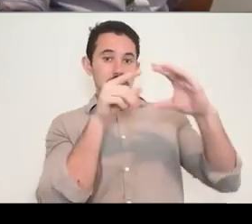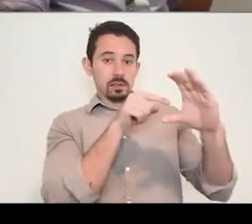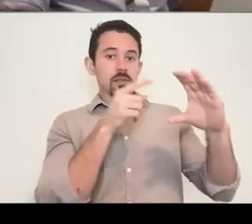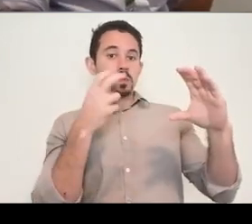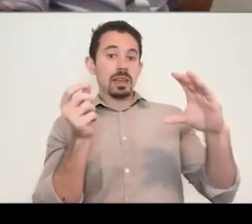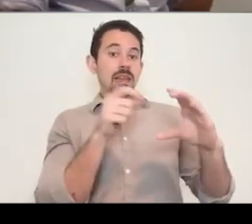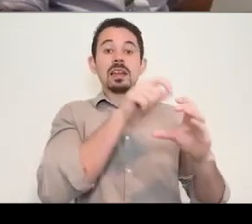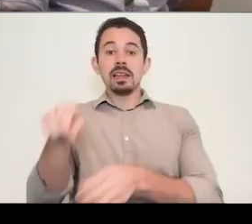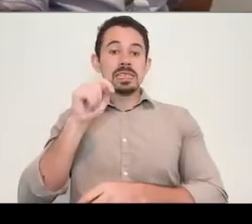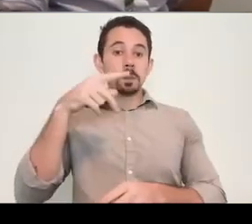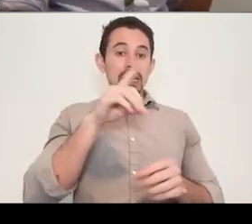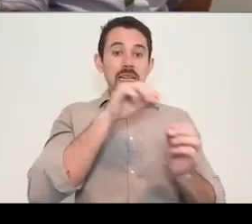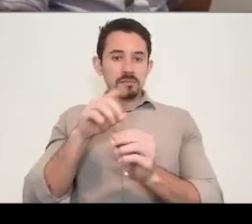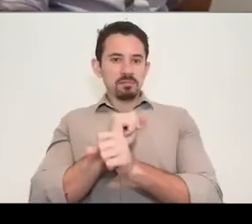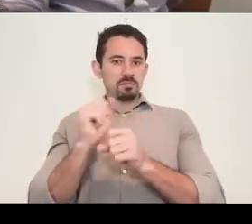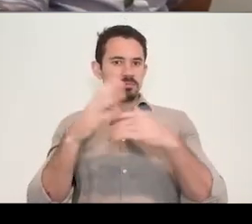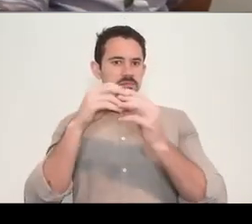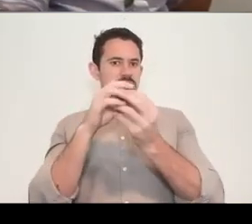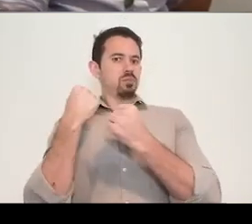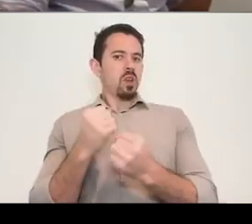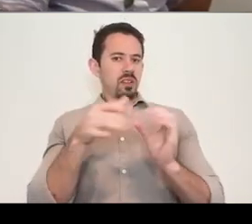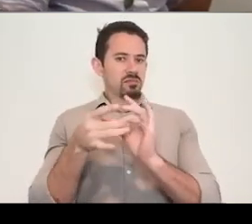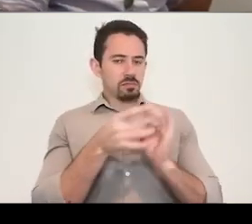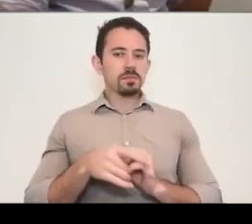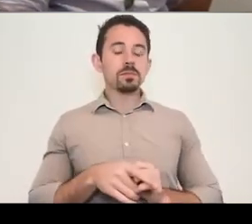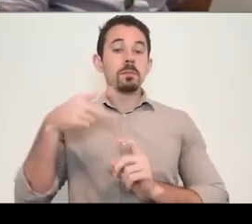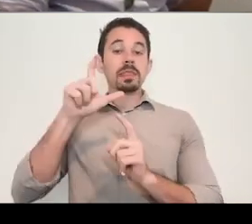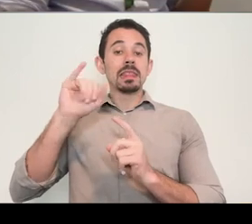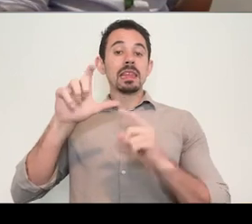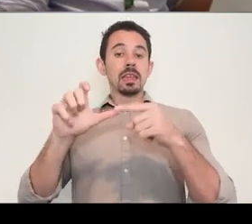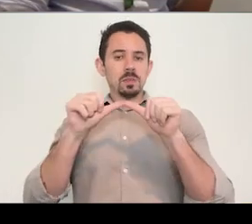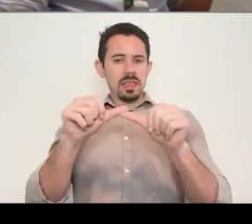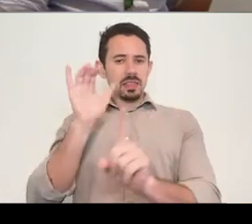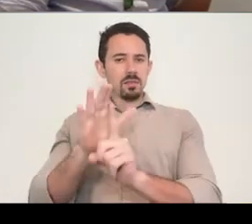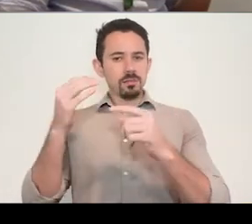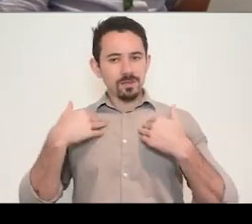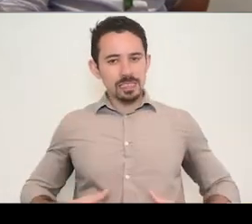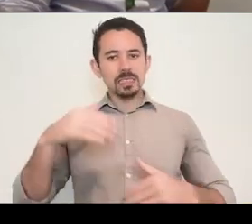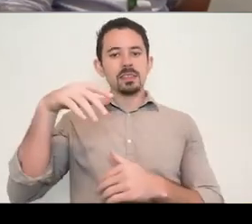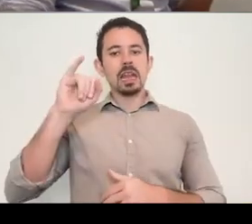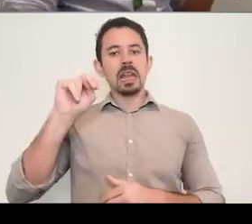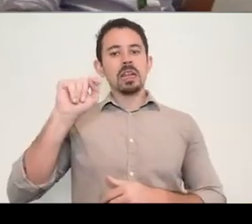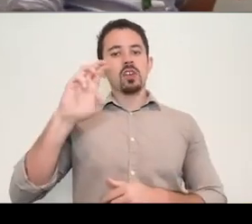and the hydrolase mutant formed a pellicle with increased sagging relative to the wild type. Now